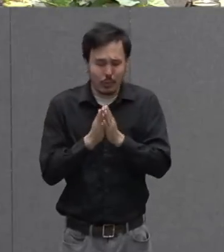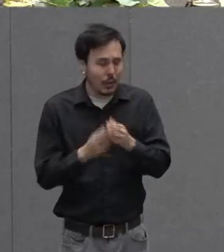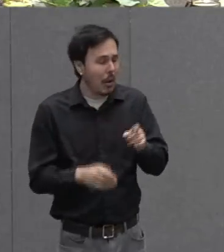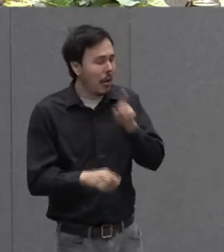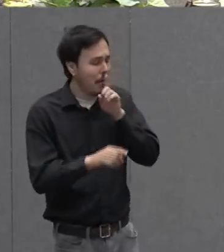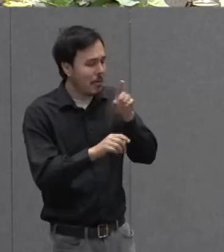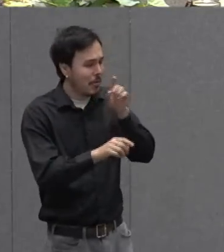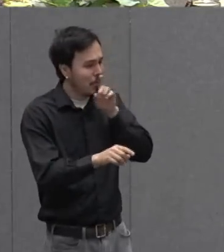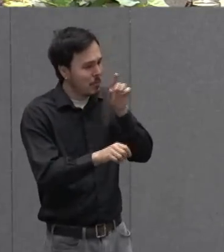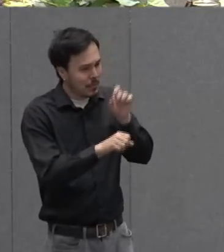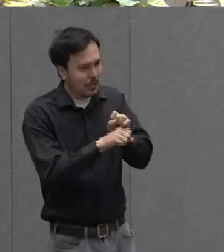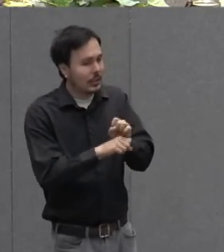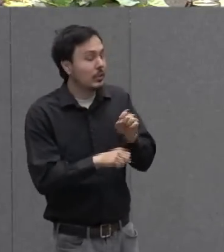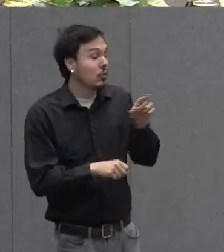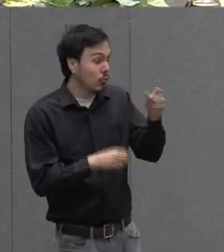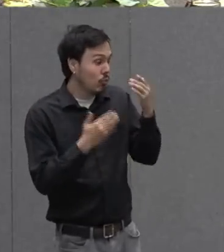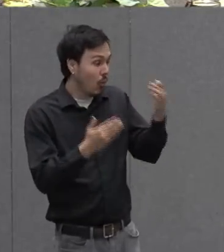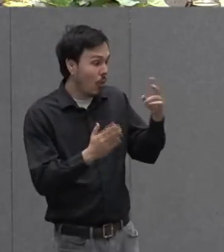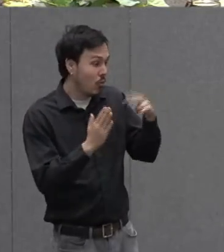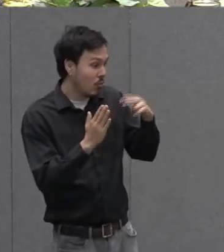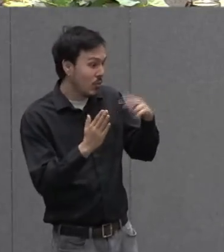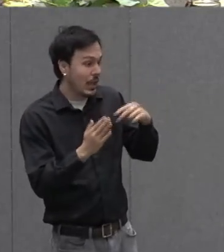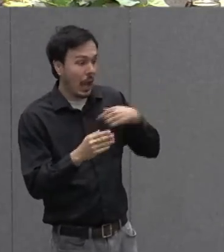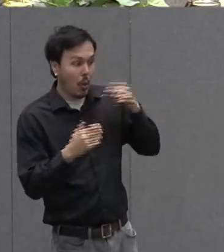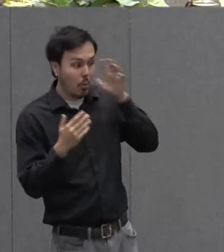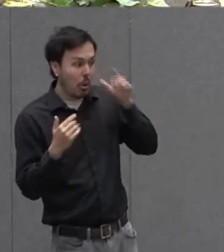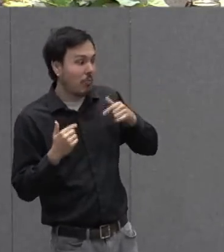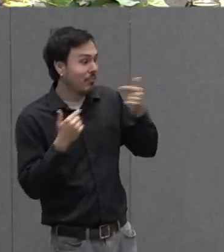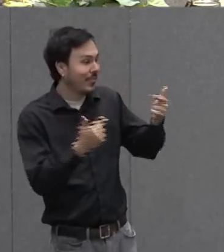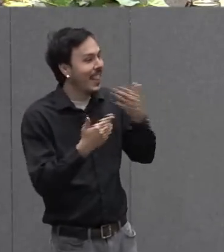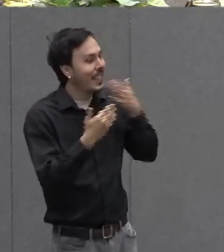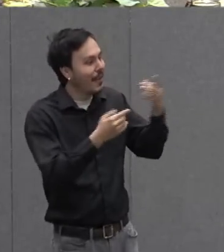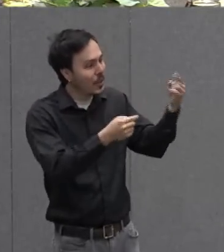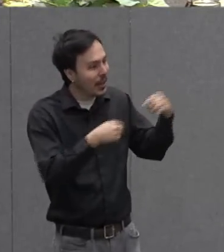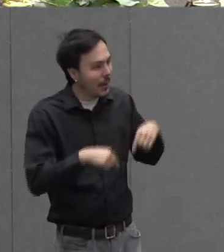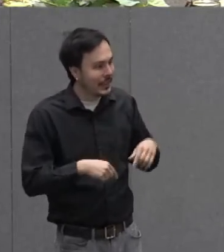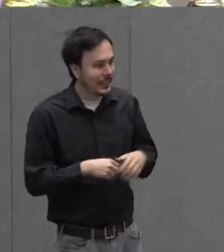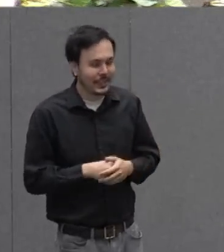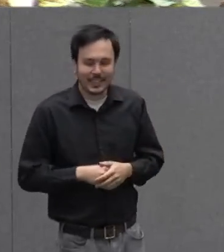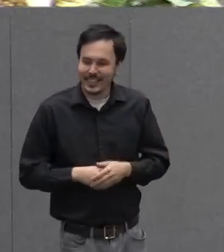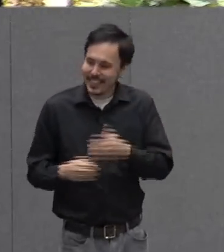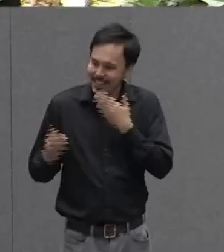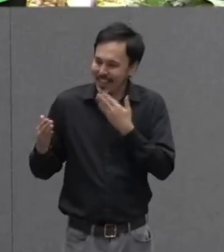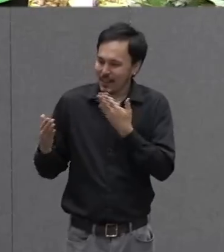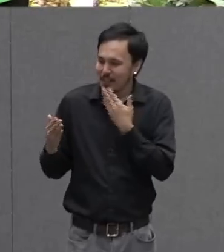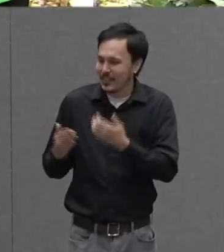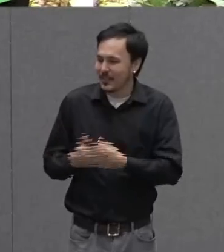I'm gonna get out of your way and turn it over to you. Thanks again for being here. Thank you. You bet.